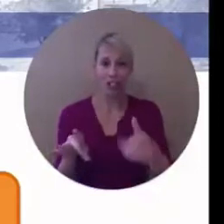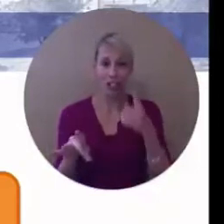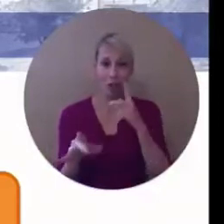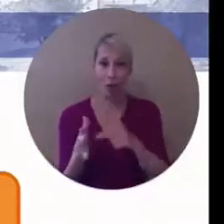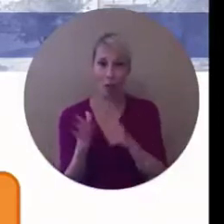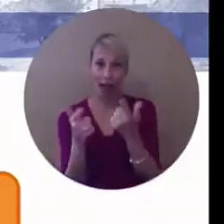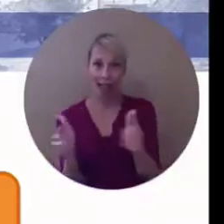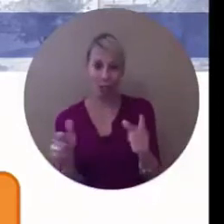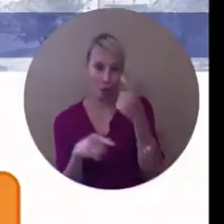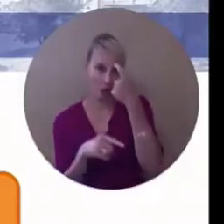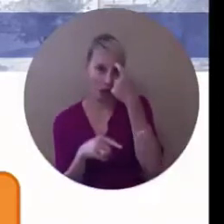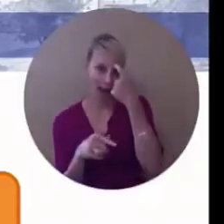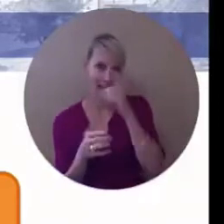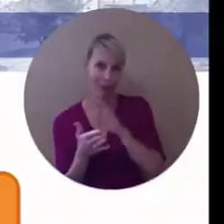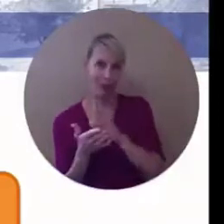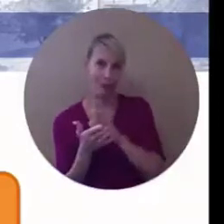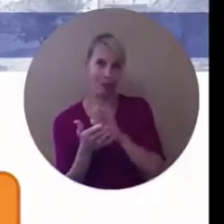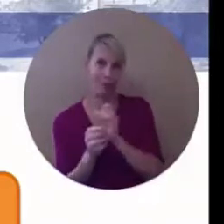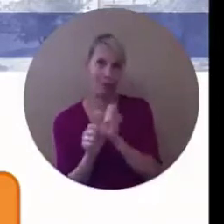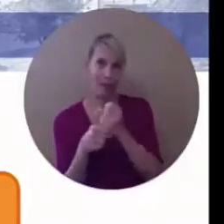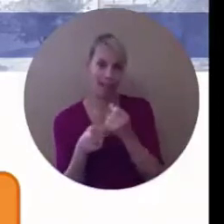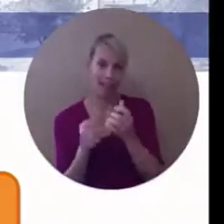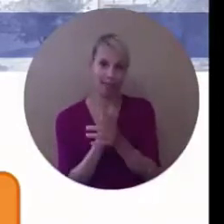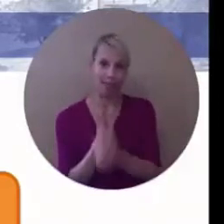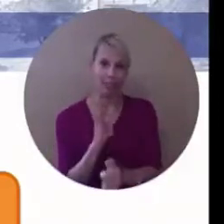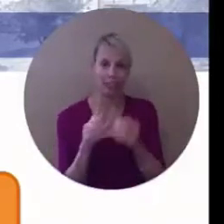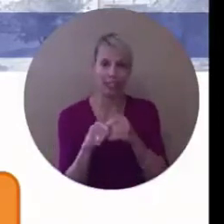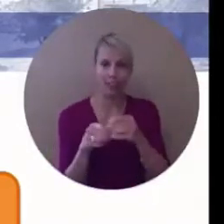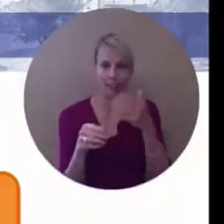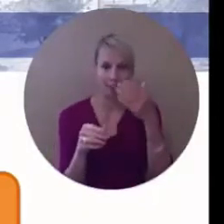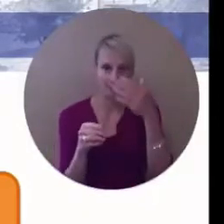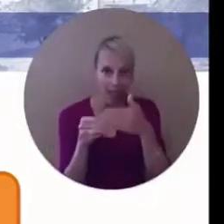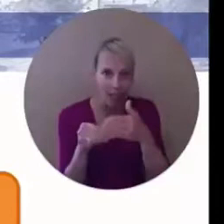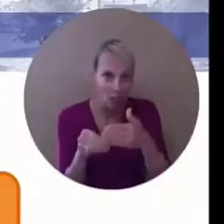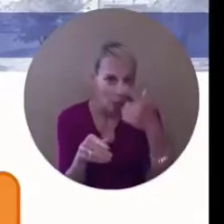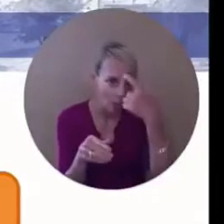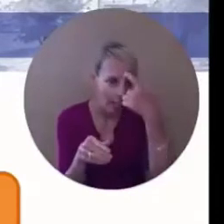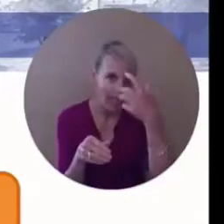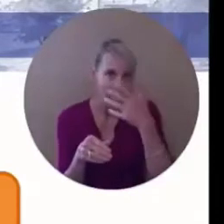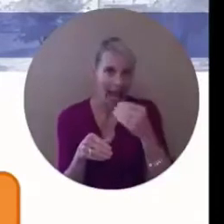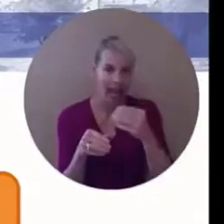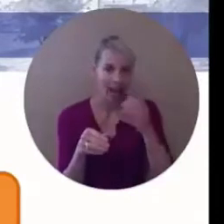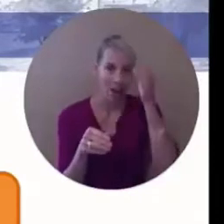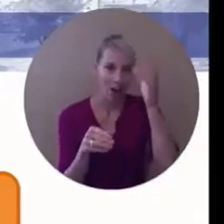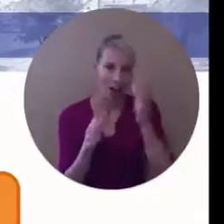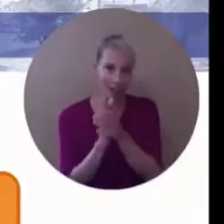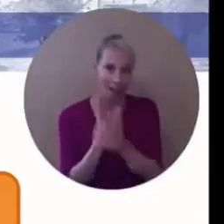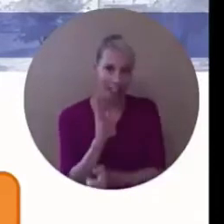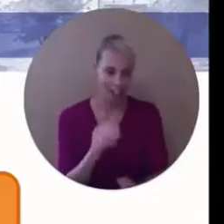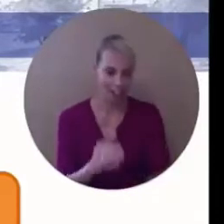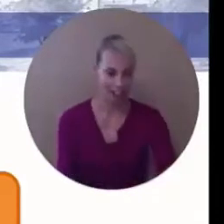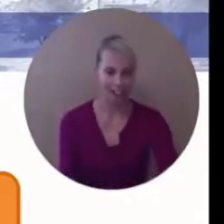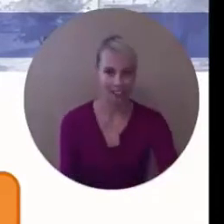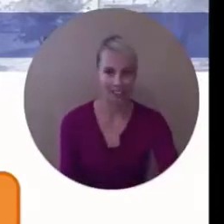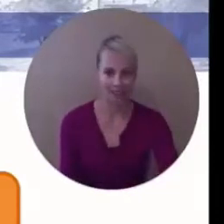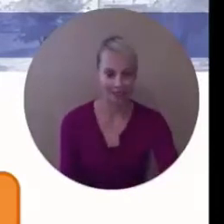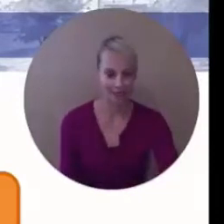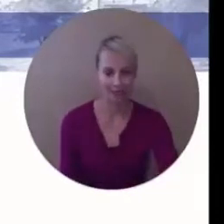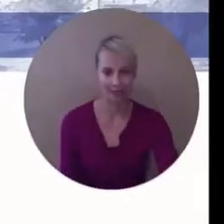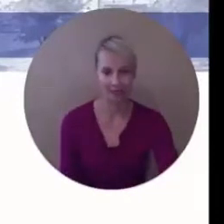how language acquisition works for the bilingual brain, and how we get those skills in the frontal lobe and those cognitive skills.